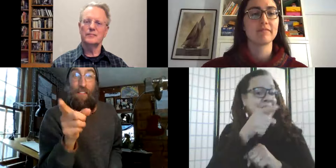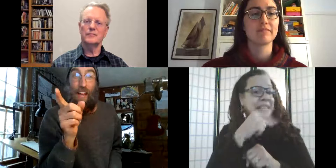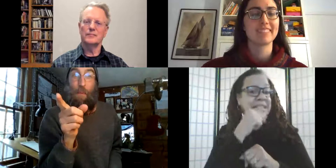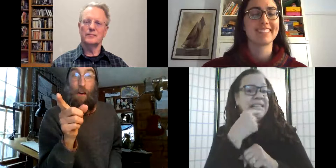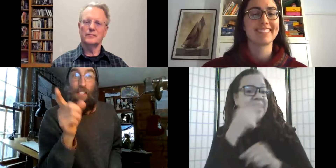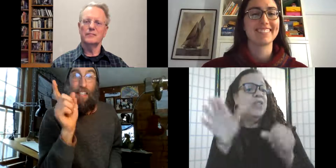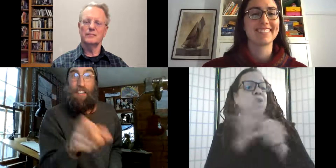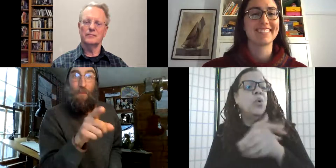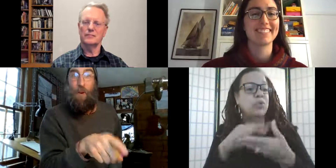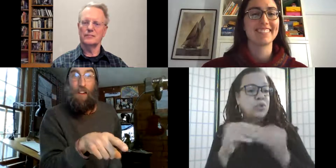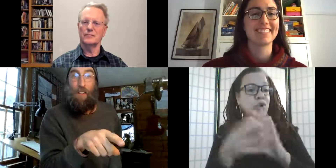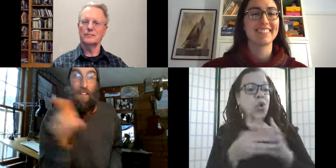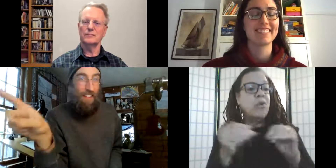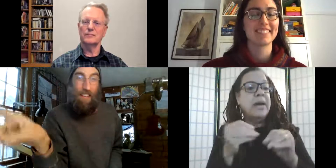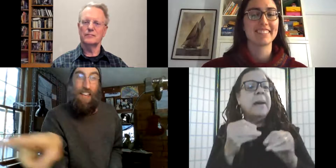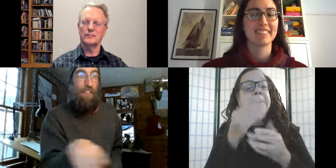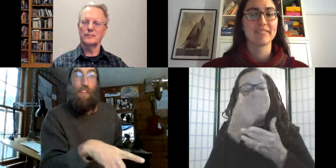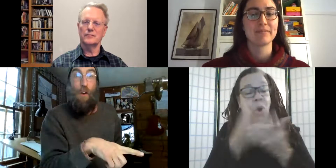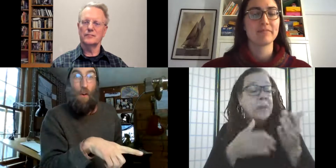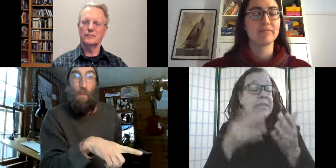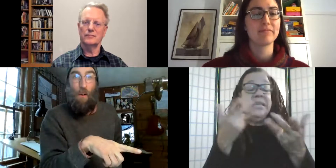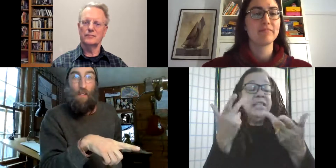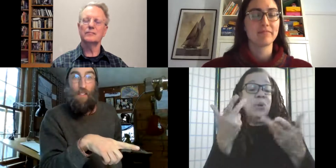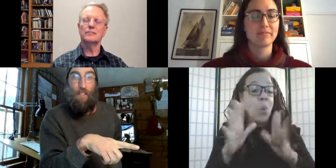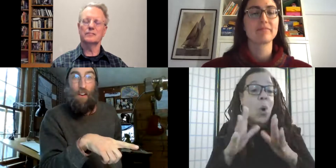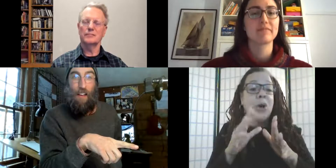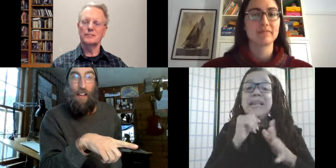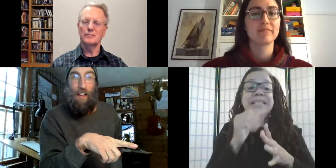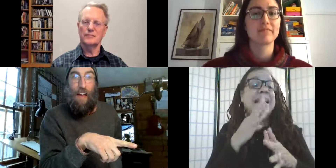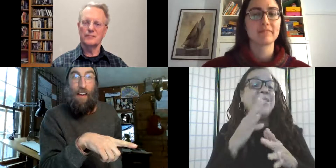he's leaving out parts he doesn't want, or doesn't even know *are* part of the story.